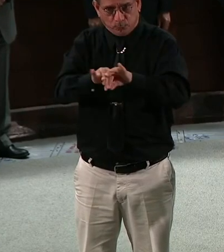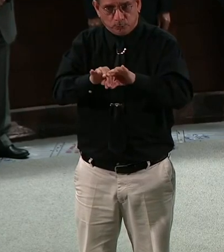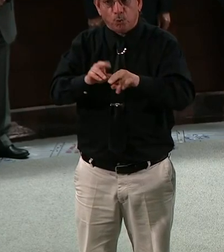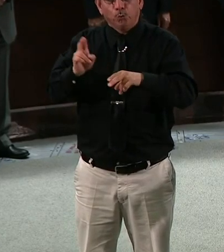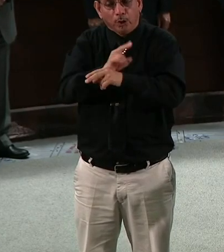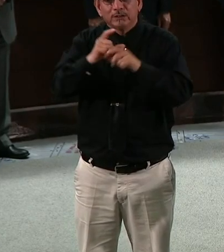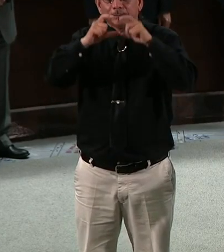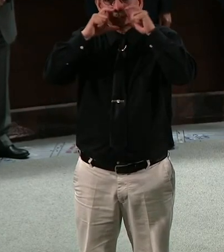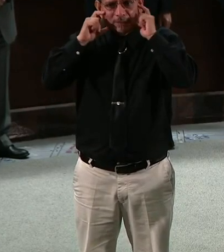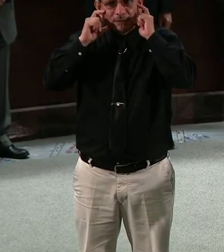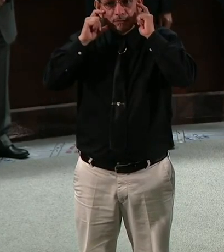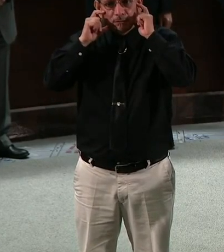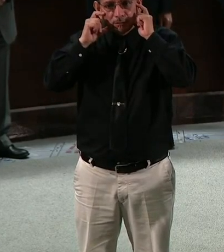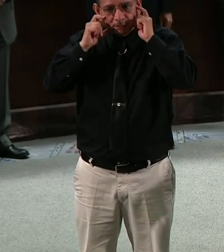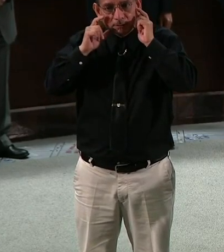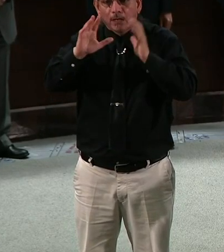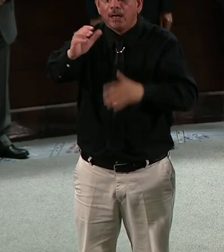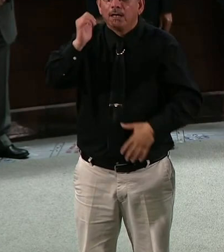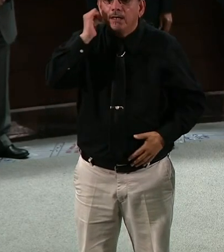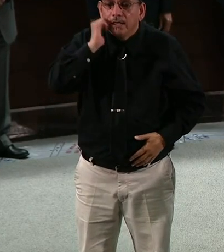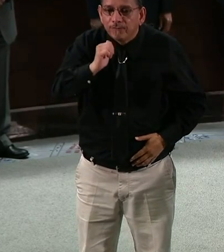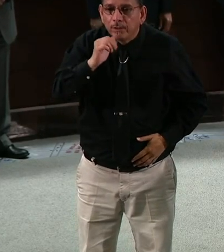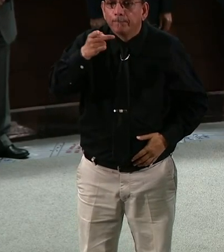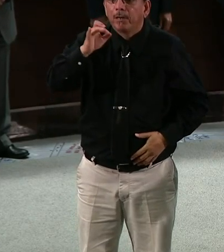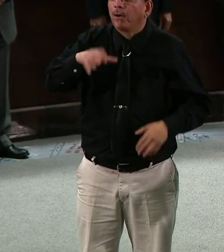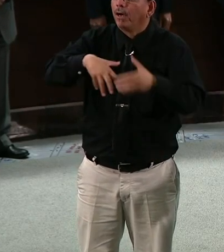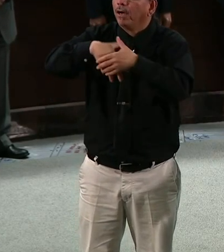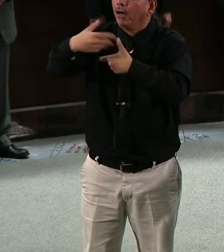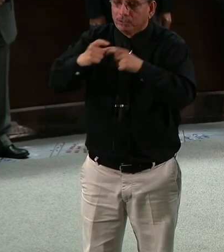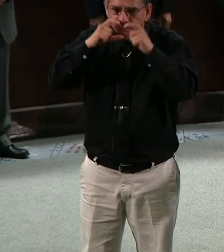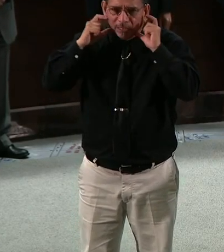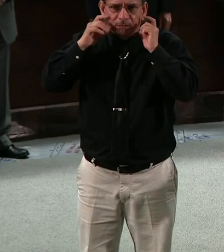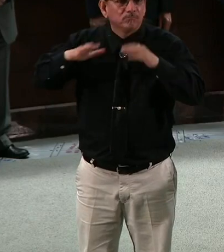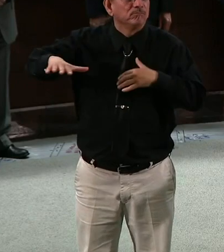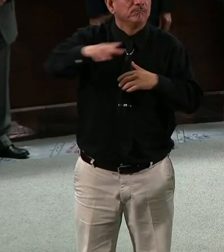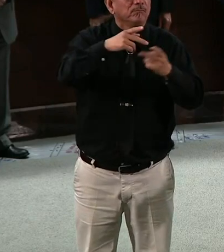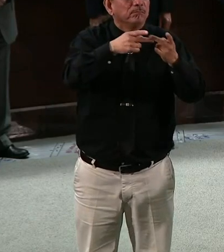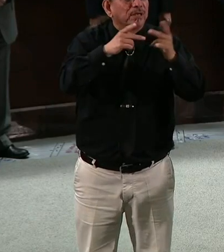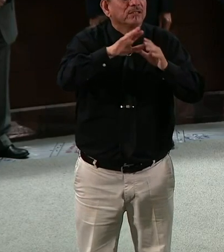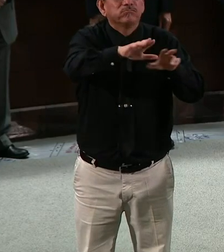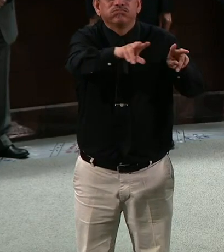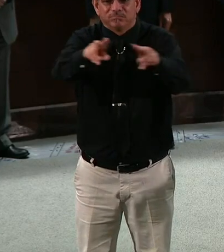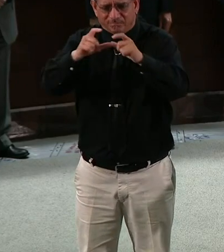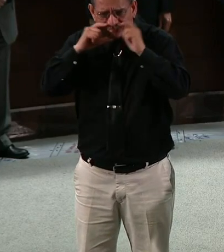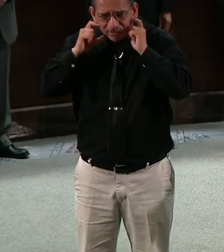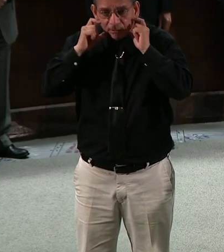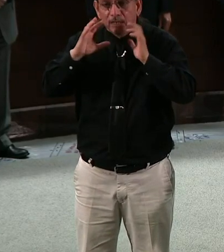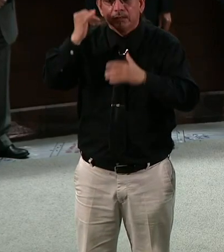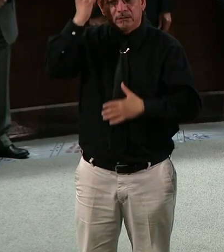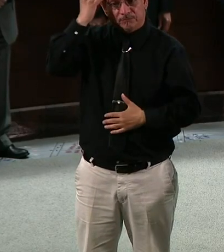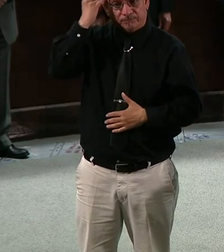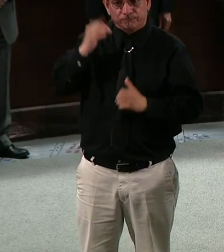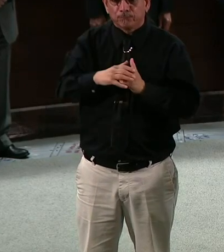OF MASK AS A RESULT ONE TIME MOST. THAT S. AND THAT POINT CLOSE OFF WHEREAS YOU KNOW PUT